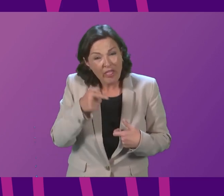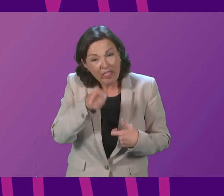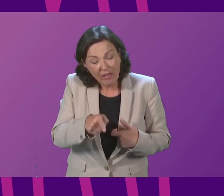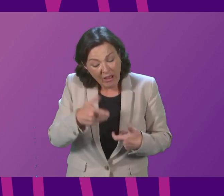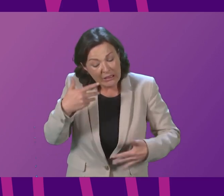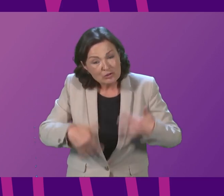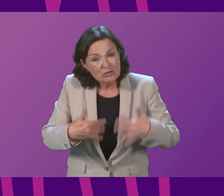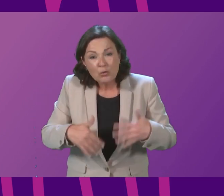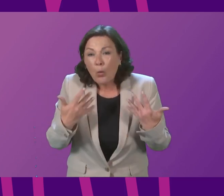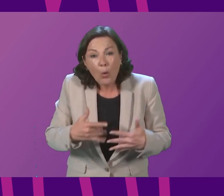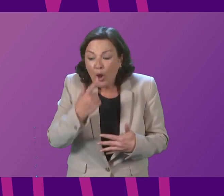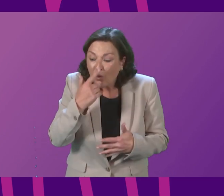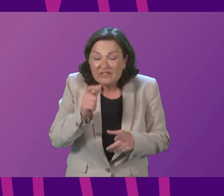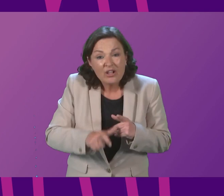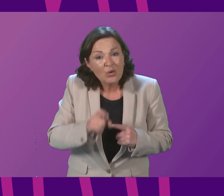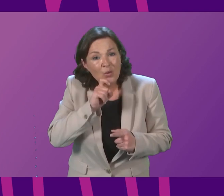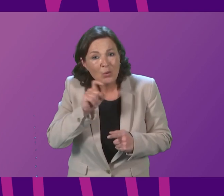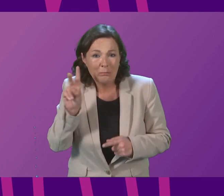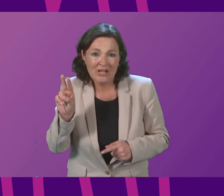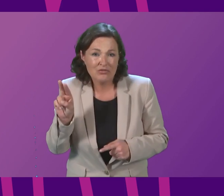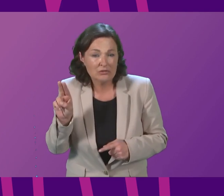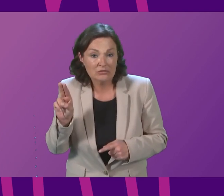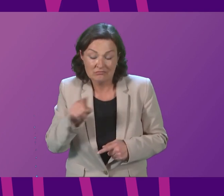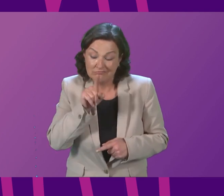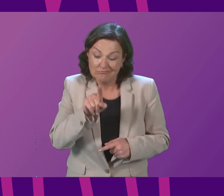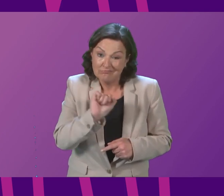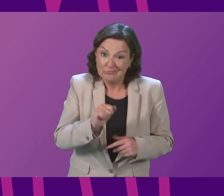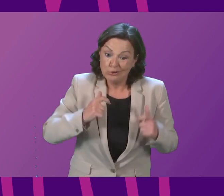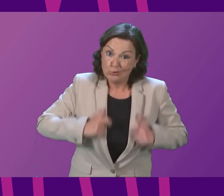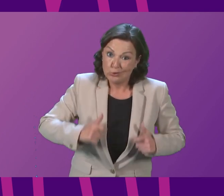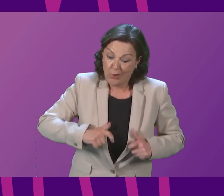A social worker and a nurse wanted baby J to be placed on the child protection register